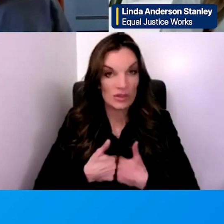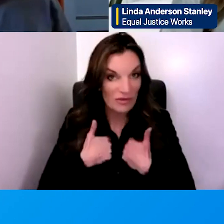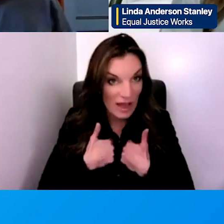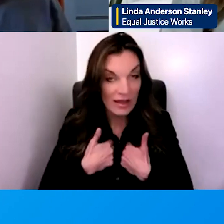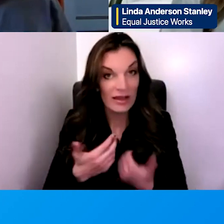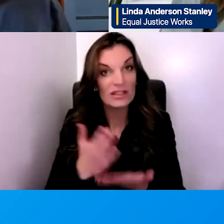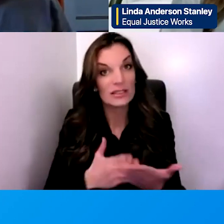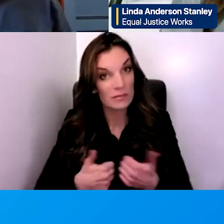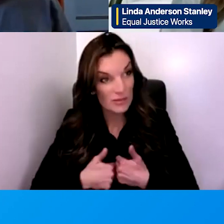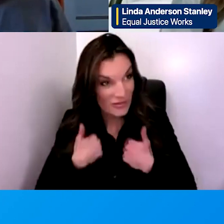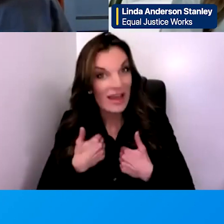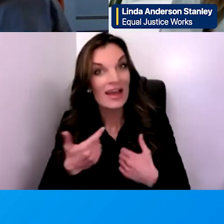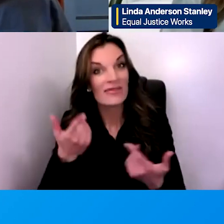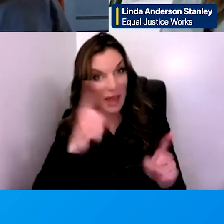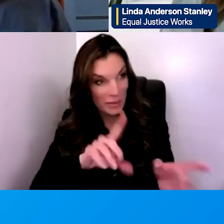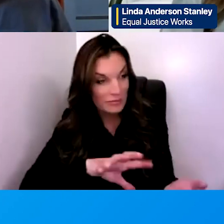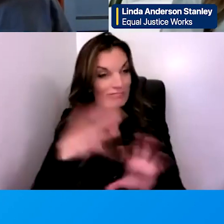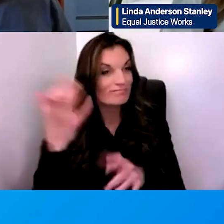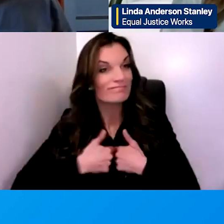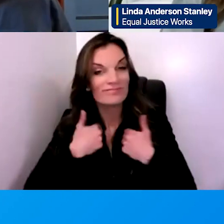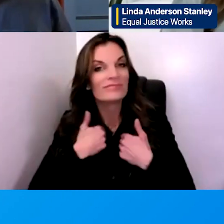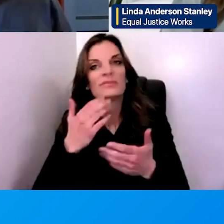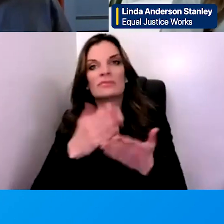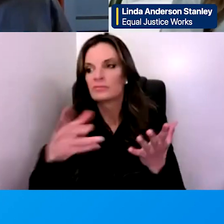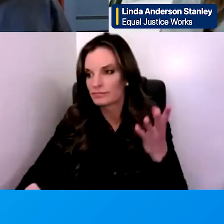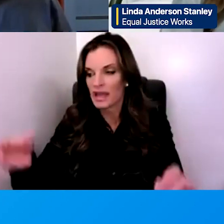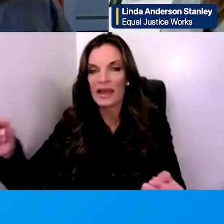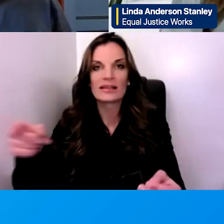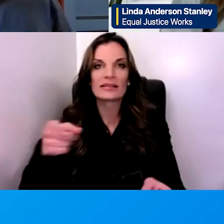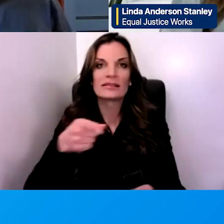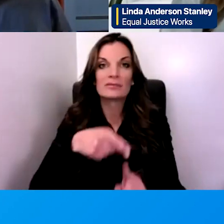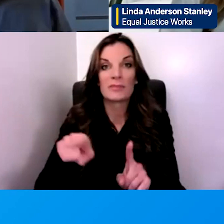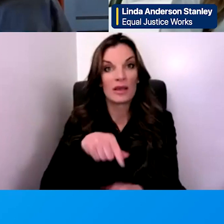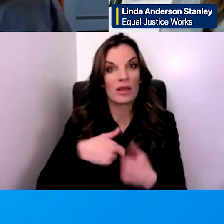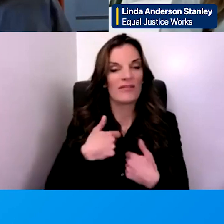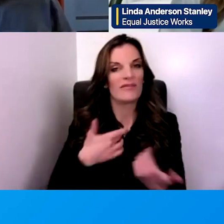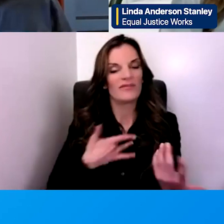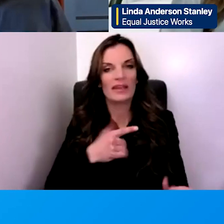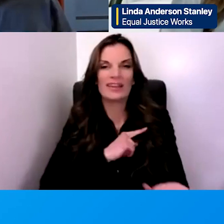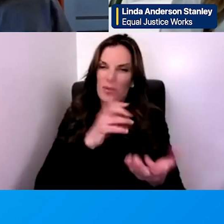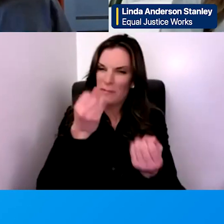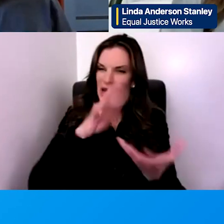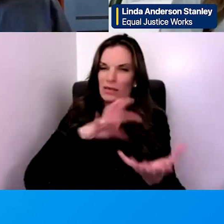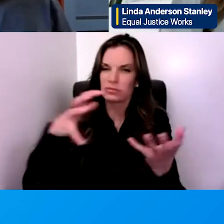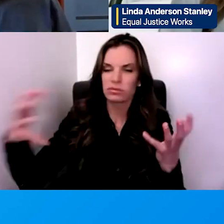And the idea that disaster assistance is there.